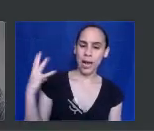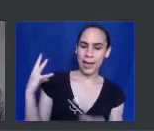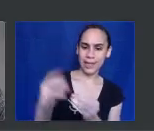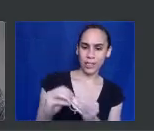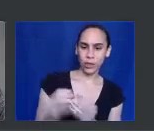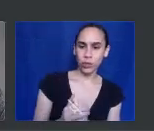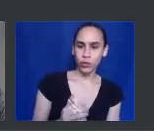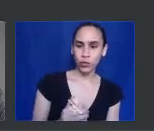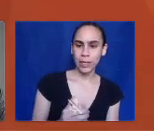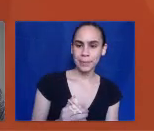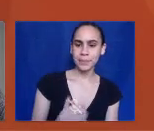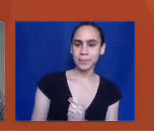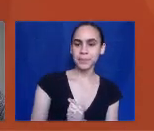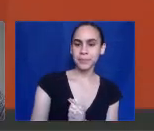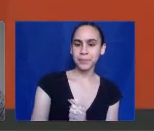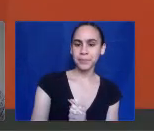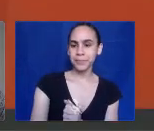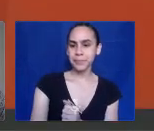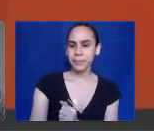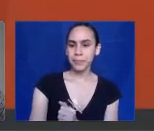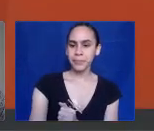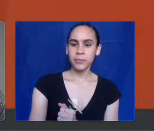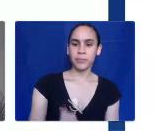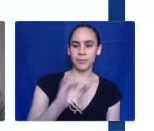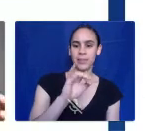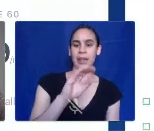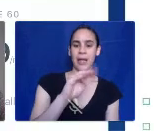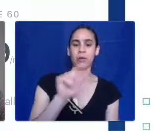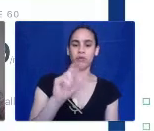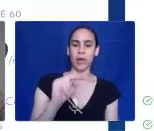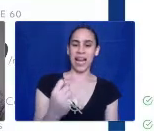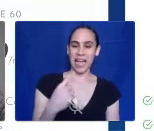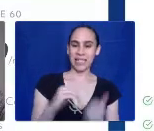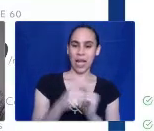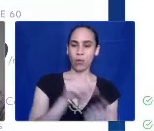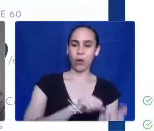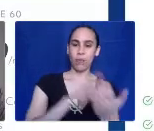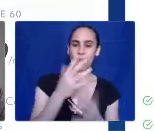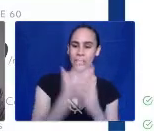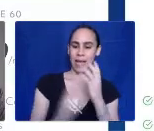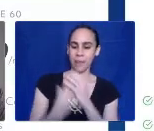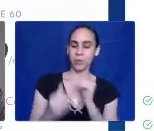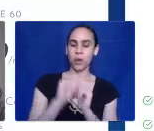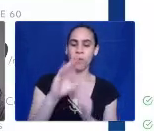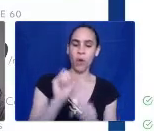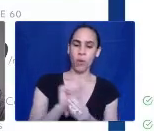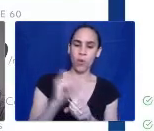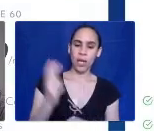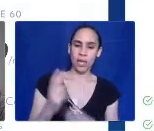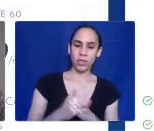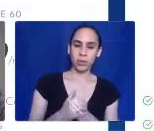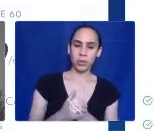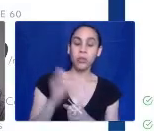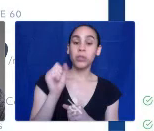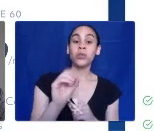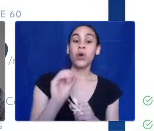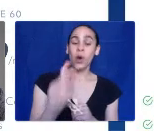question um so be clear oh wrong thing be clear on your work history and what happened in your